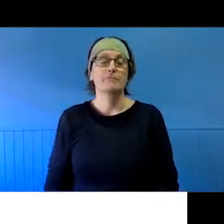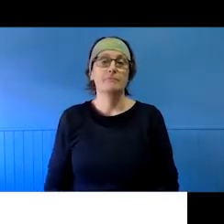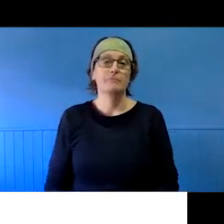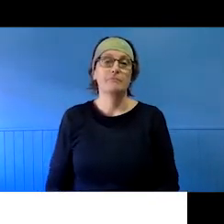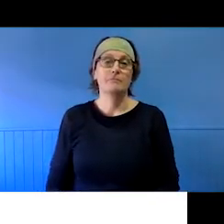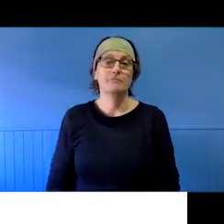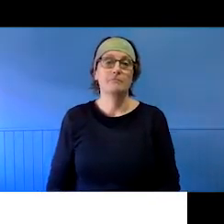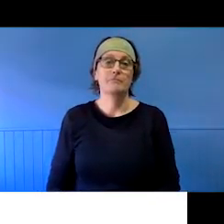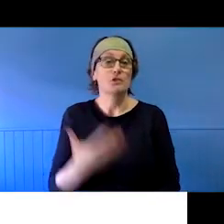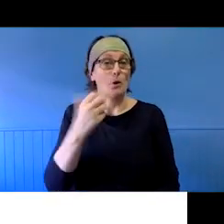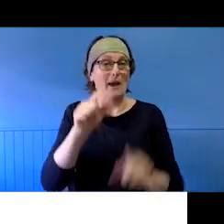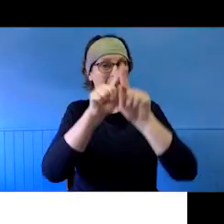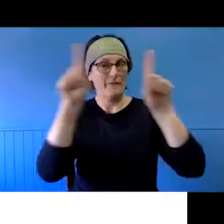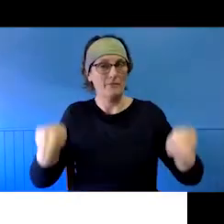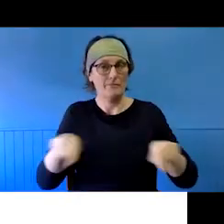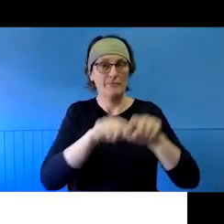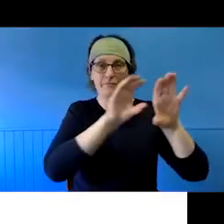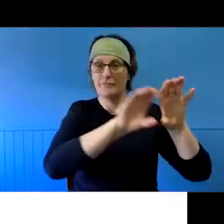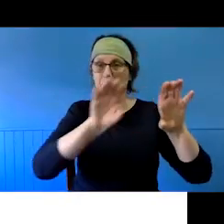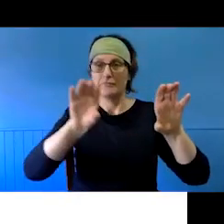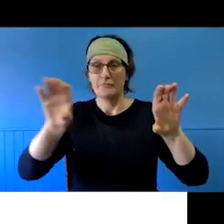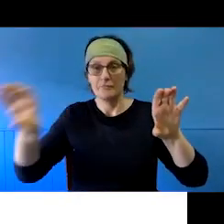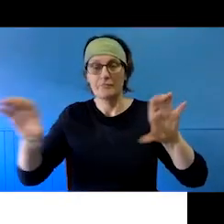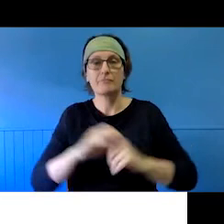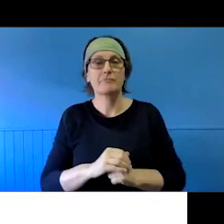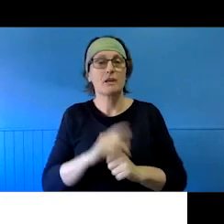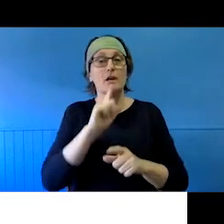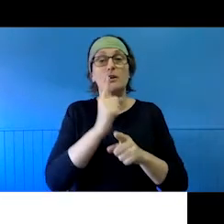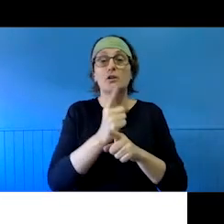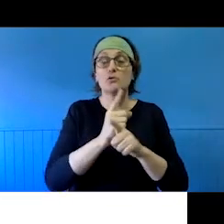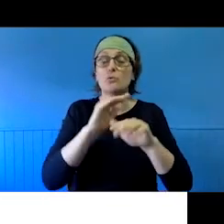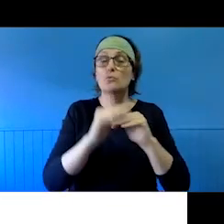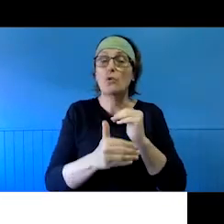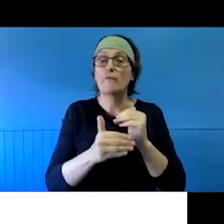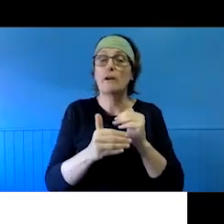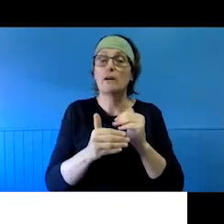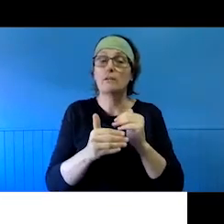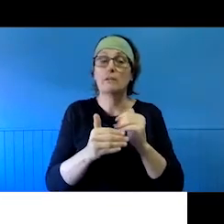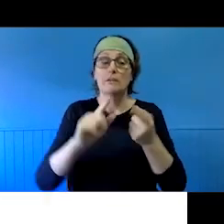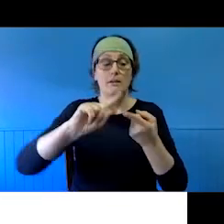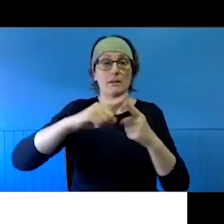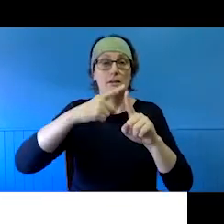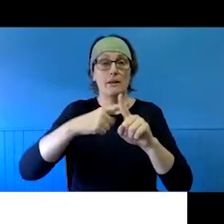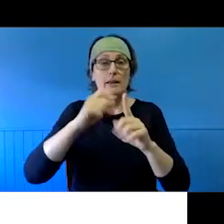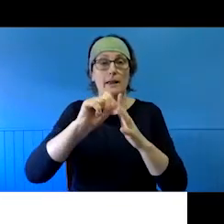I'm listing here talk about experiencial learning, which a